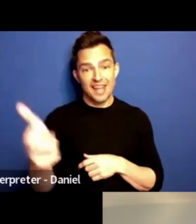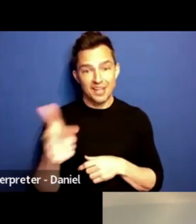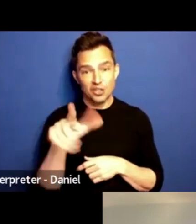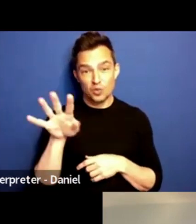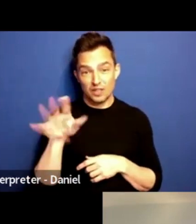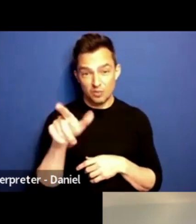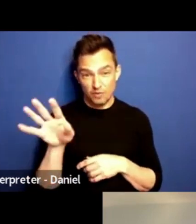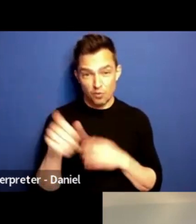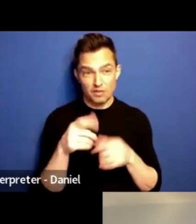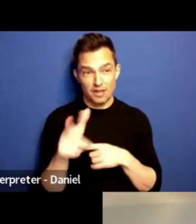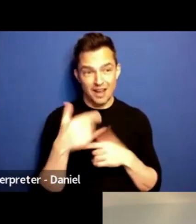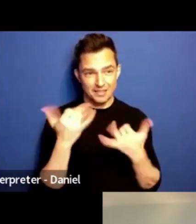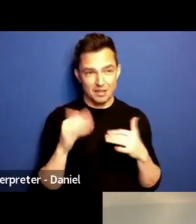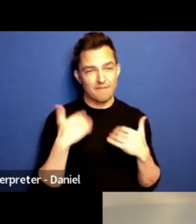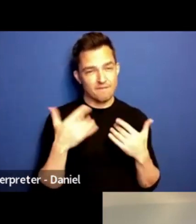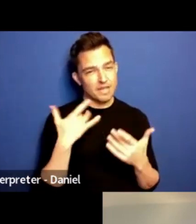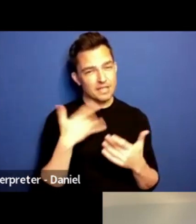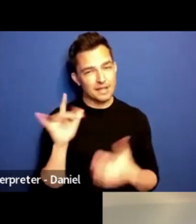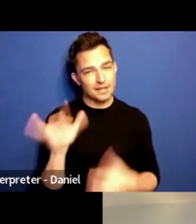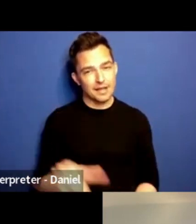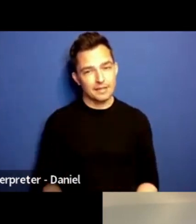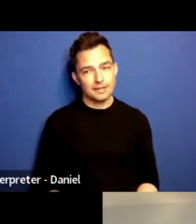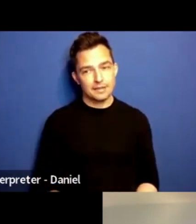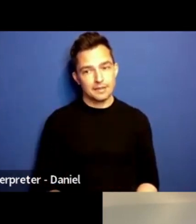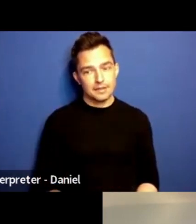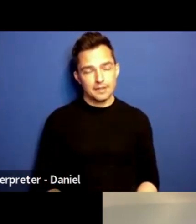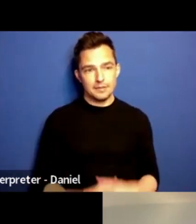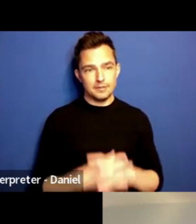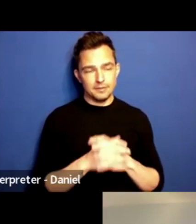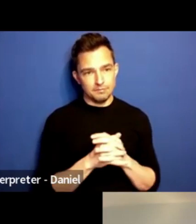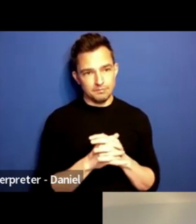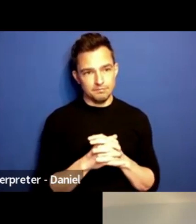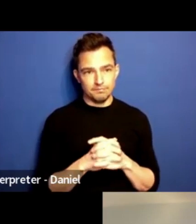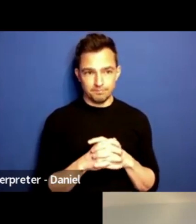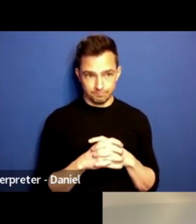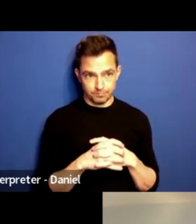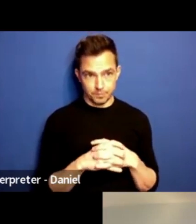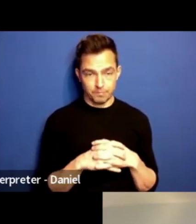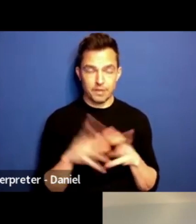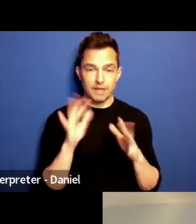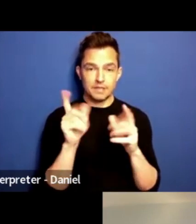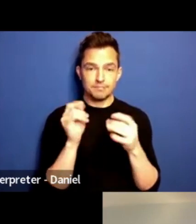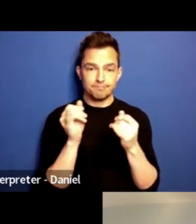feelings. So, you know, if it's individualized, that, again, is